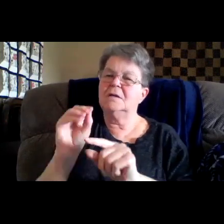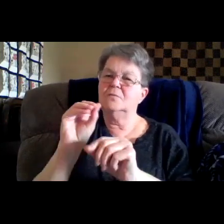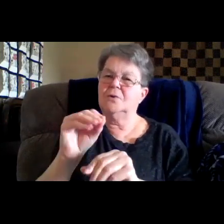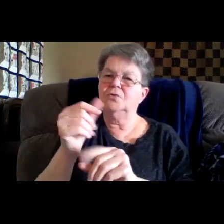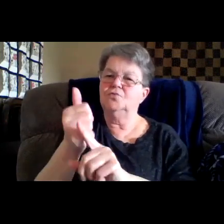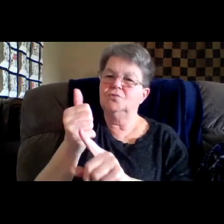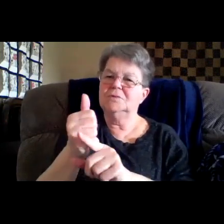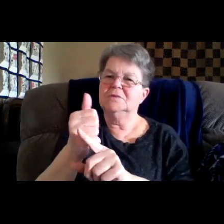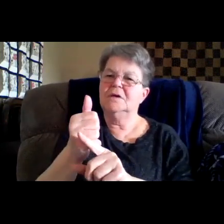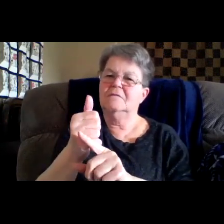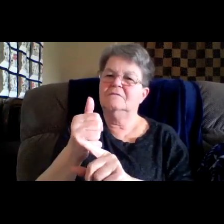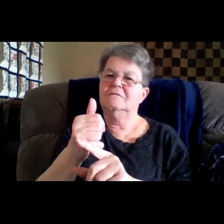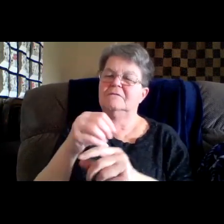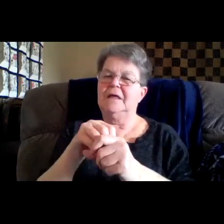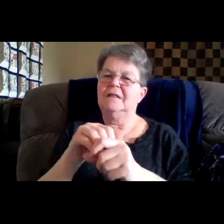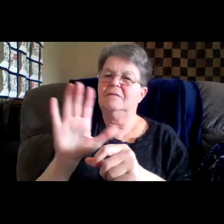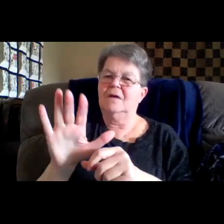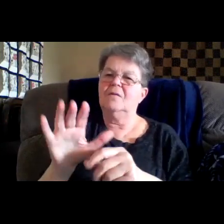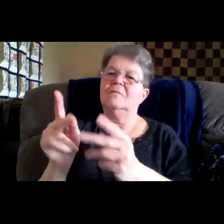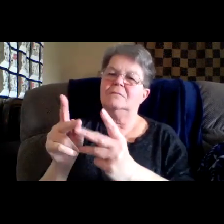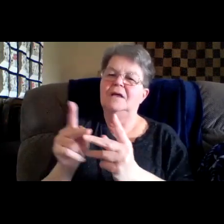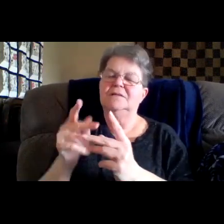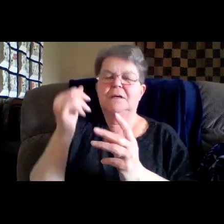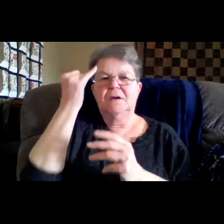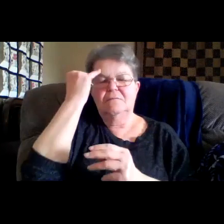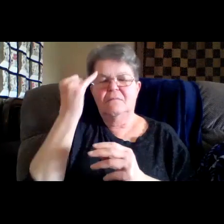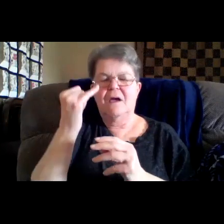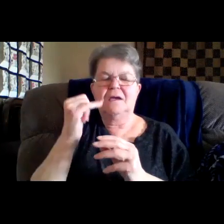in your place and imagine how it feels,